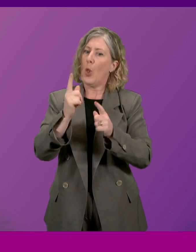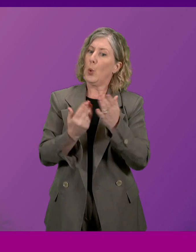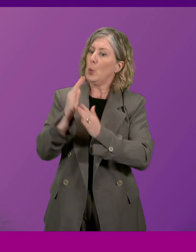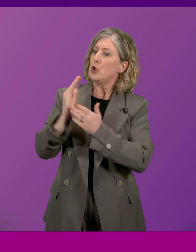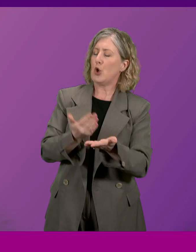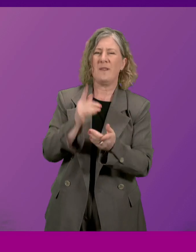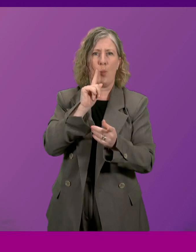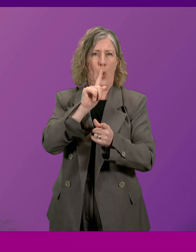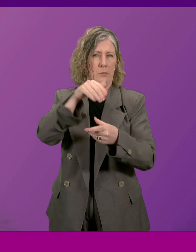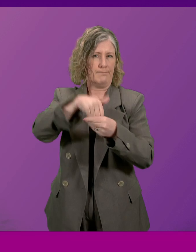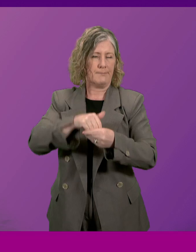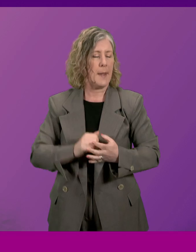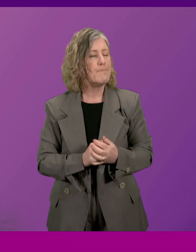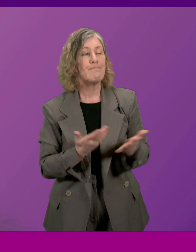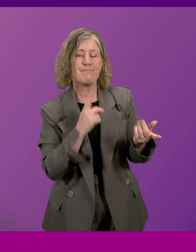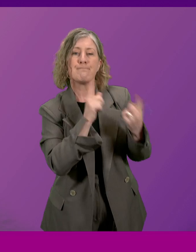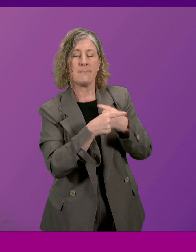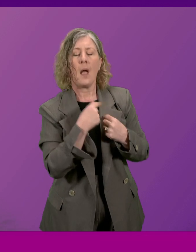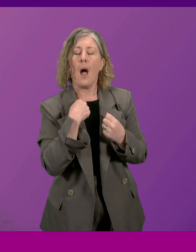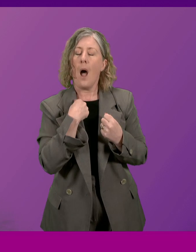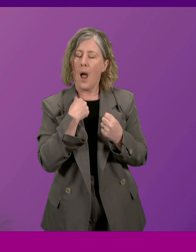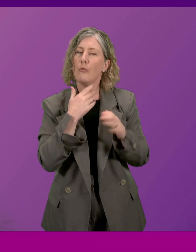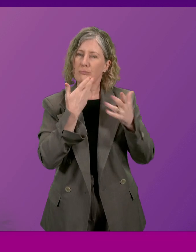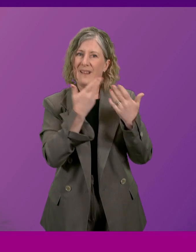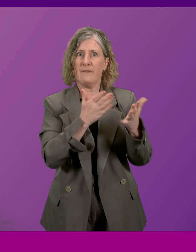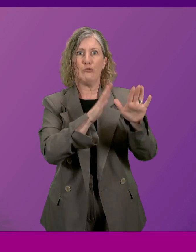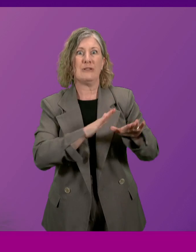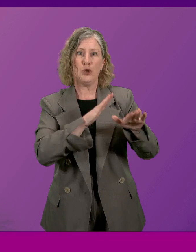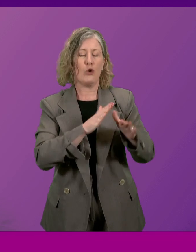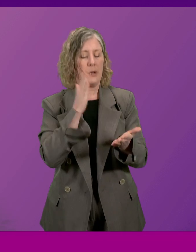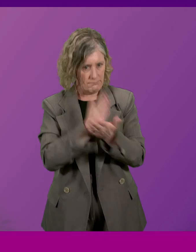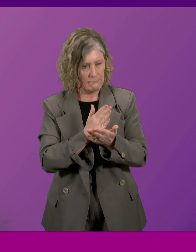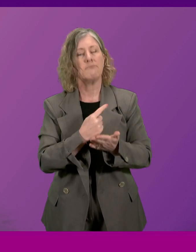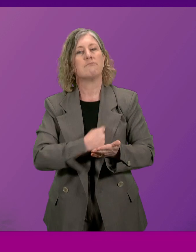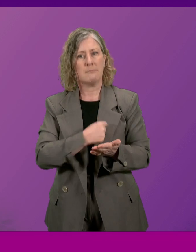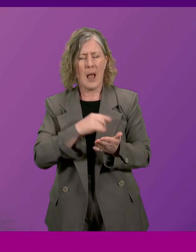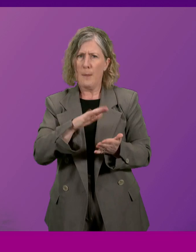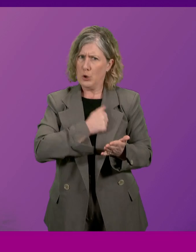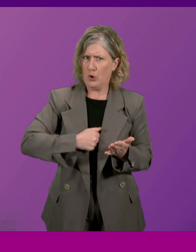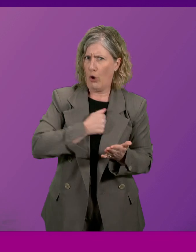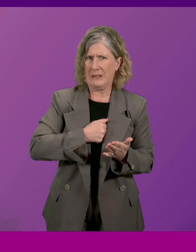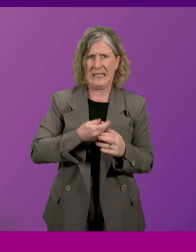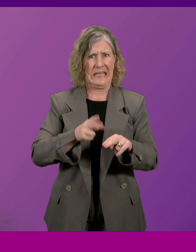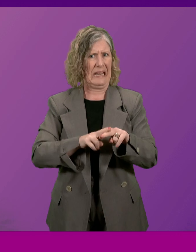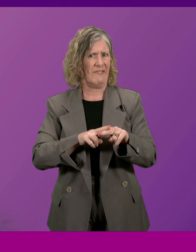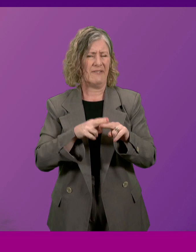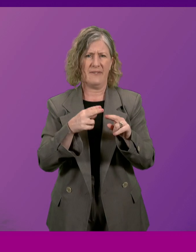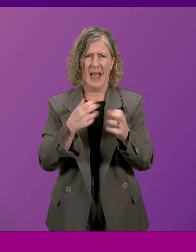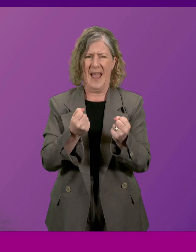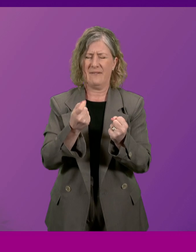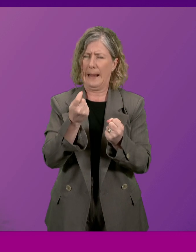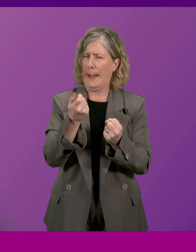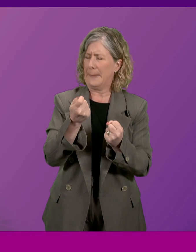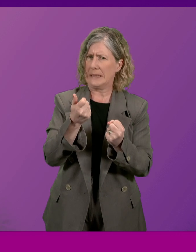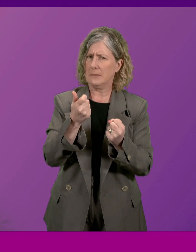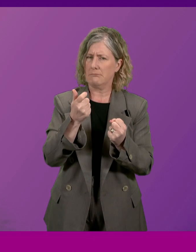I give Mr Griffin that assurance. I am sorry if there has been an impression that there was